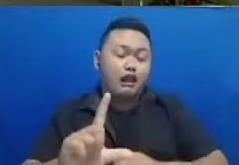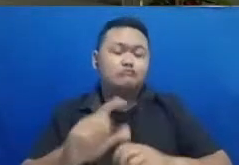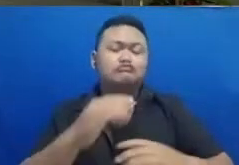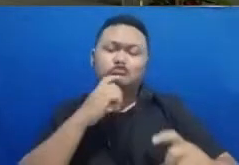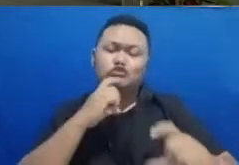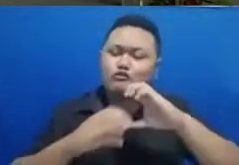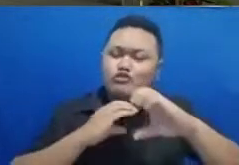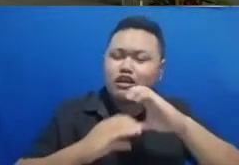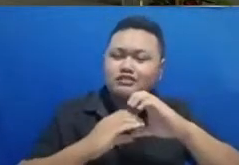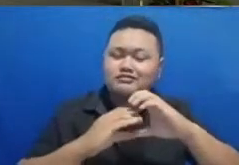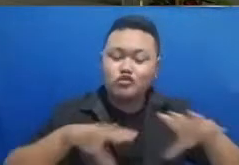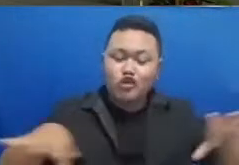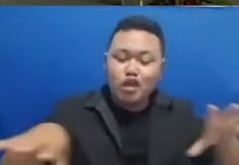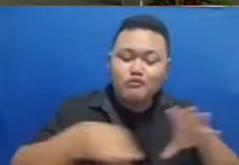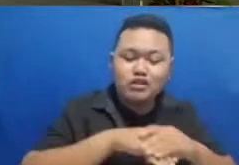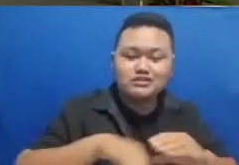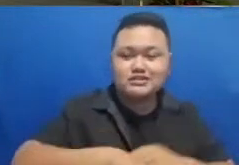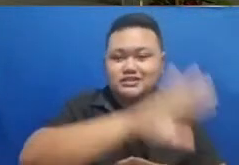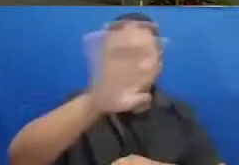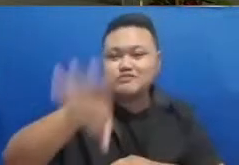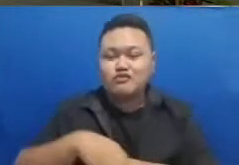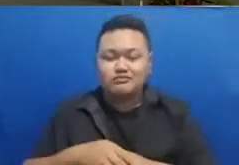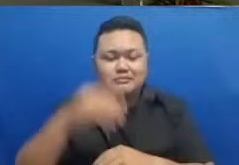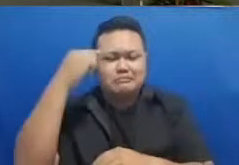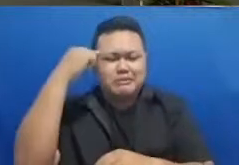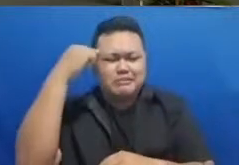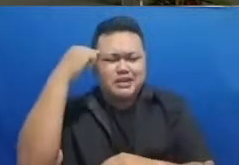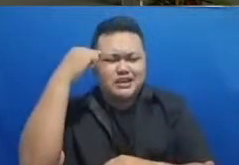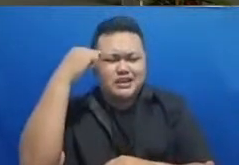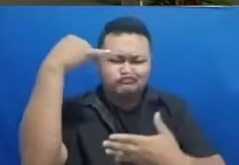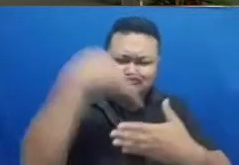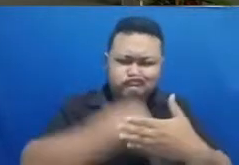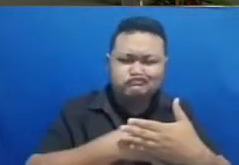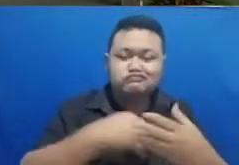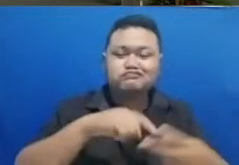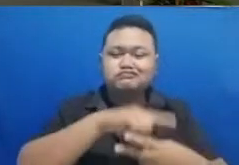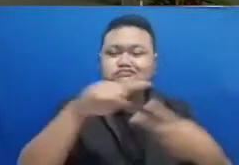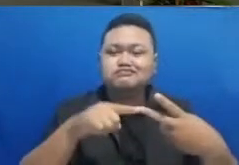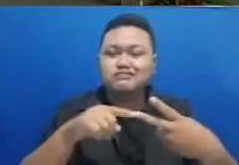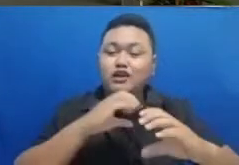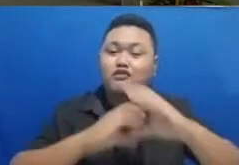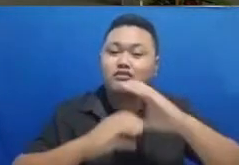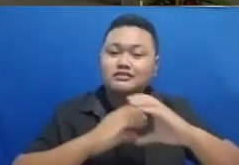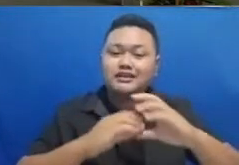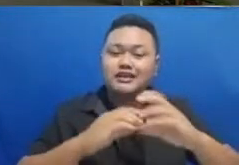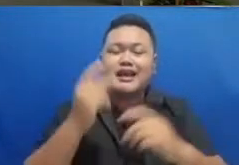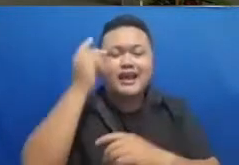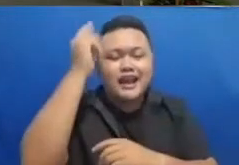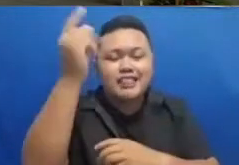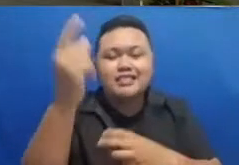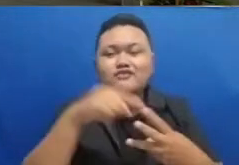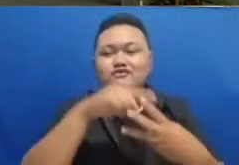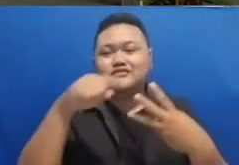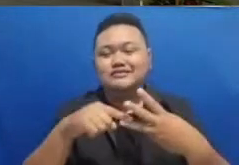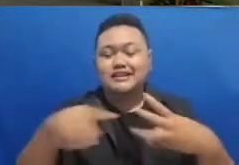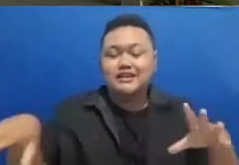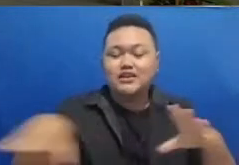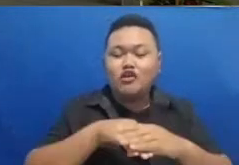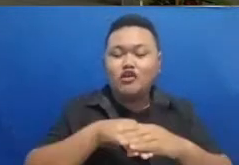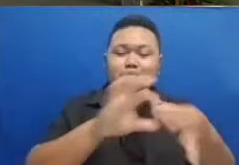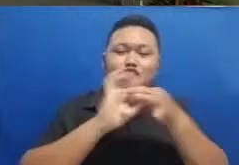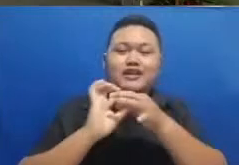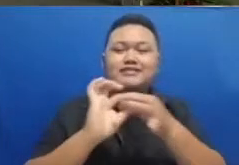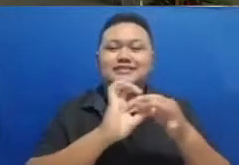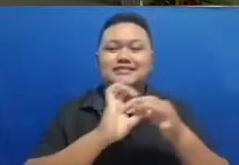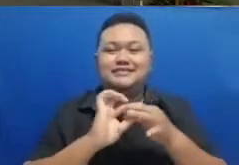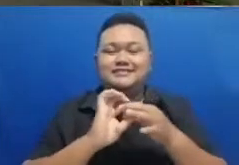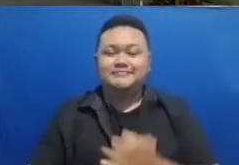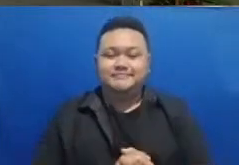critical thinking communicate creativity and also collaborate Allow me now to